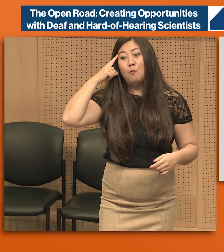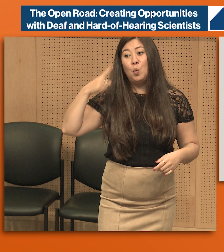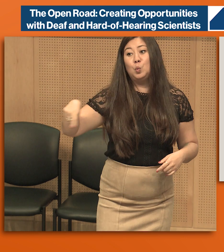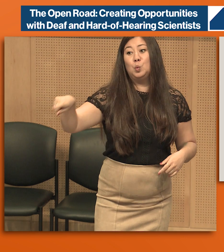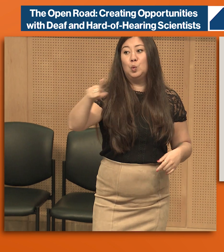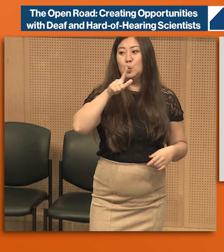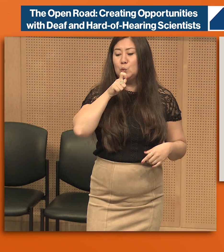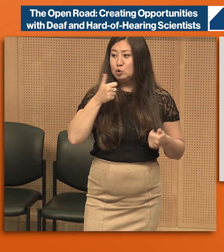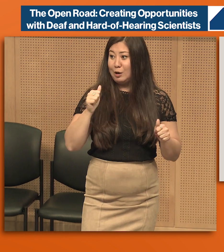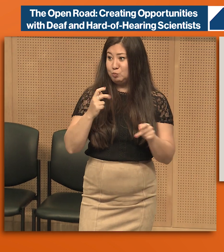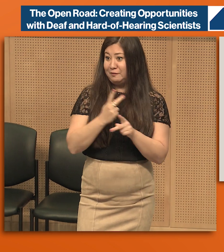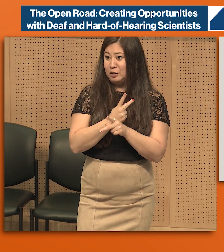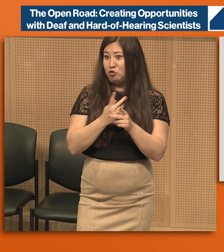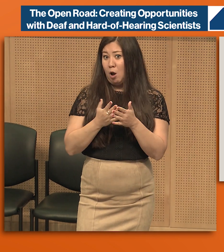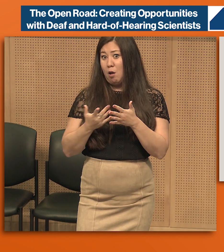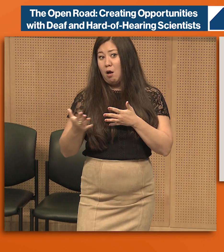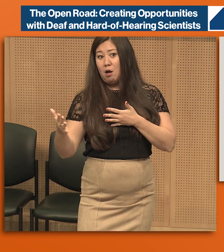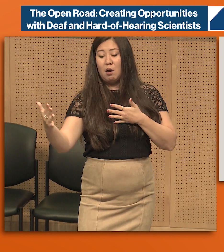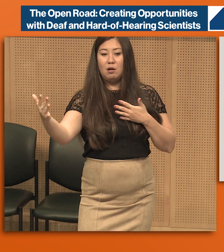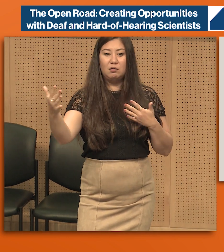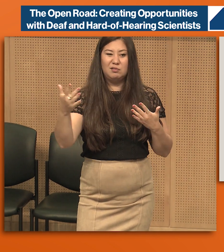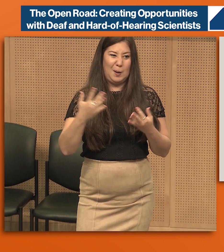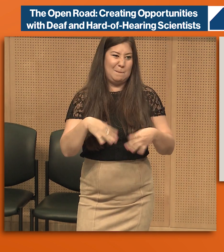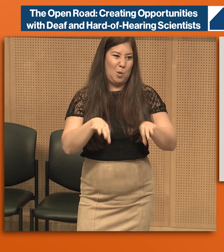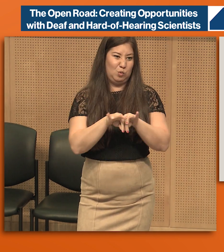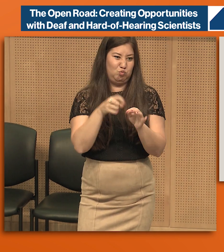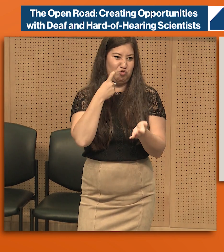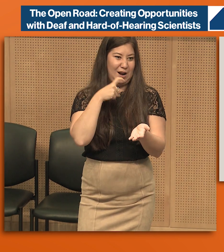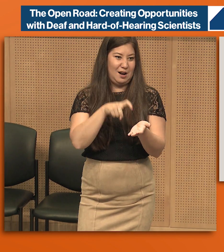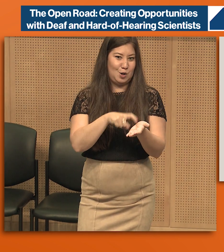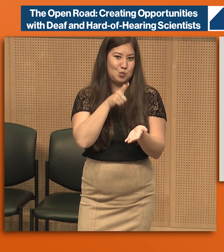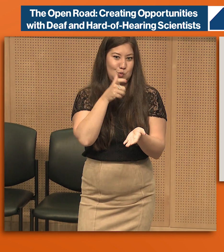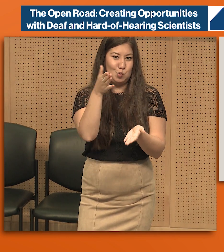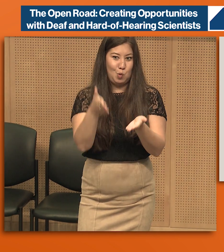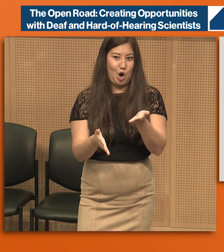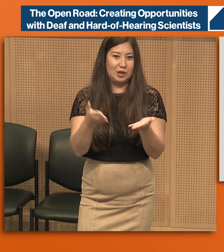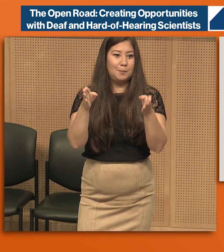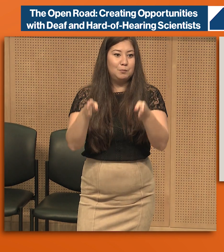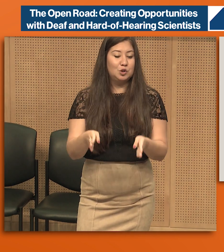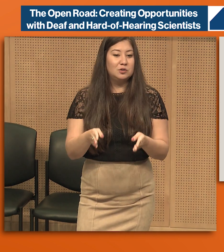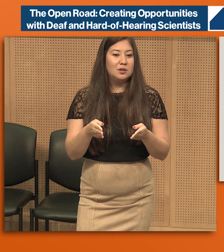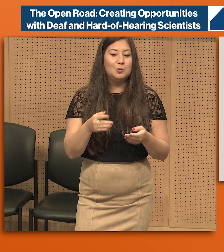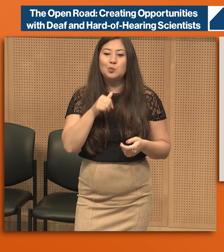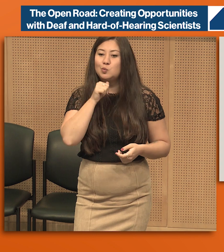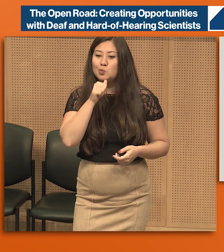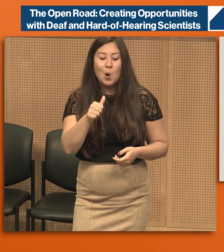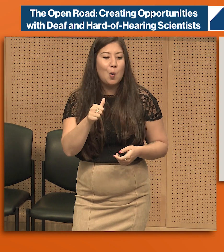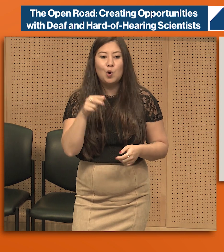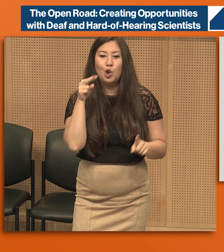in class than I should have, but it's really important for you to recognize who you are as a person,